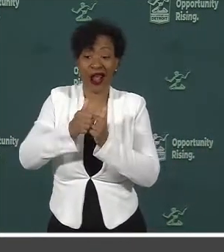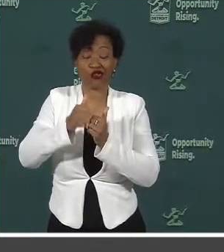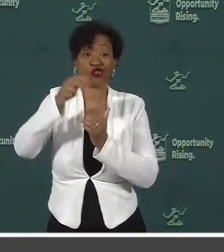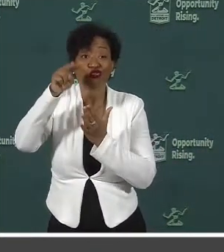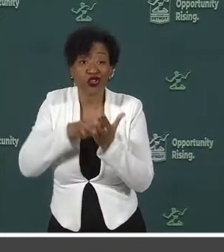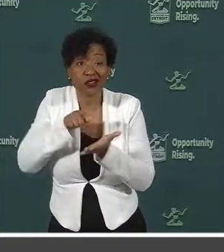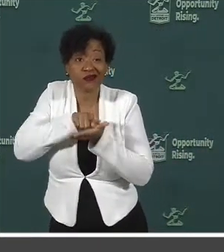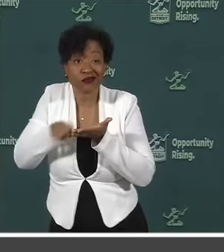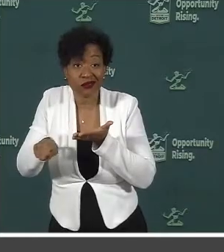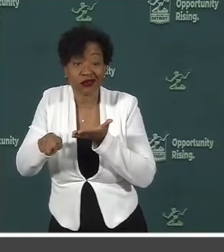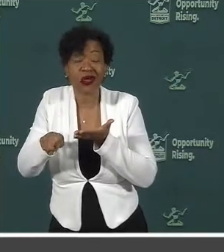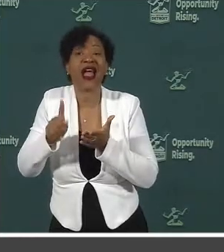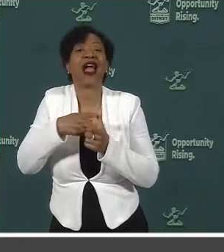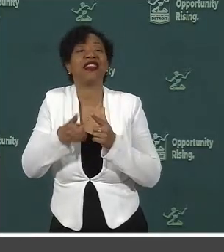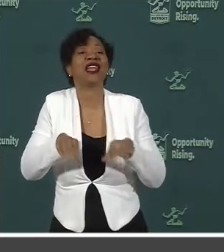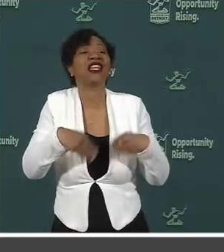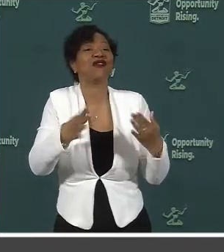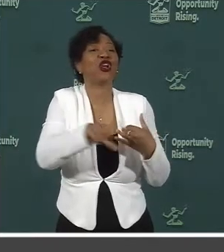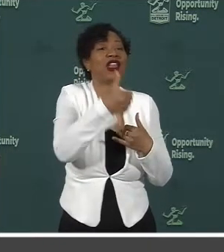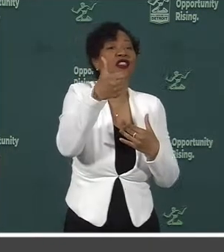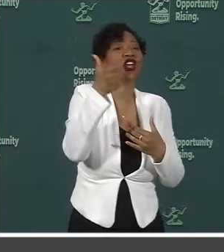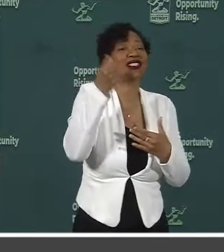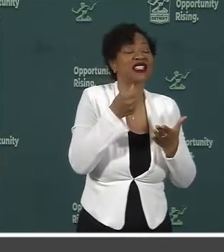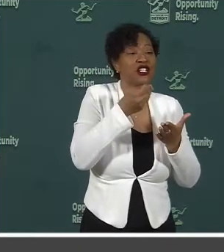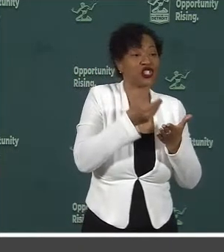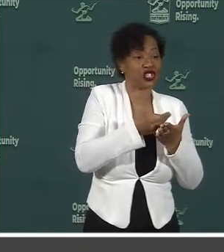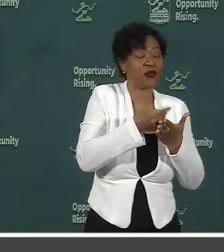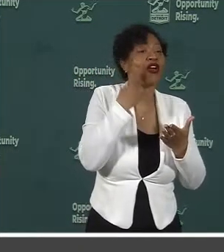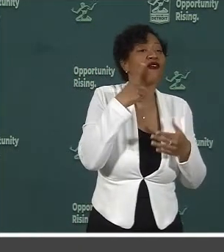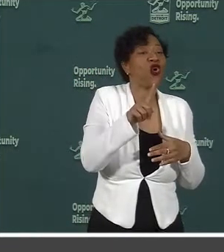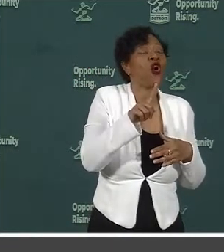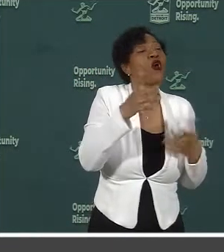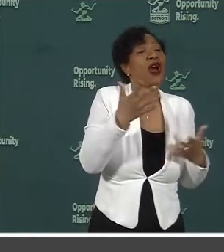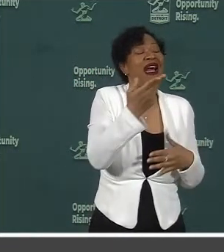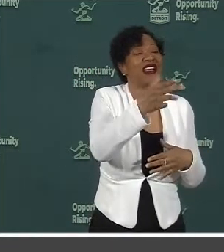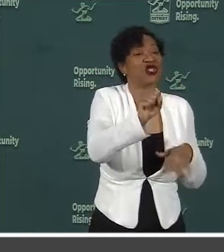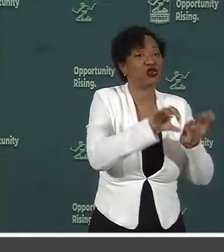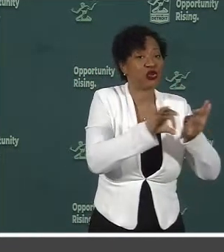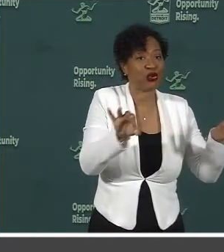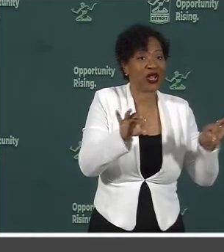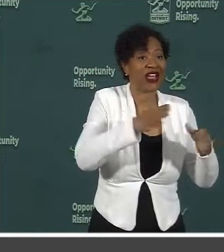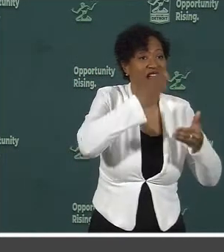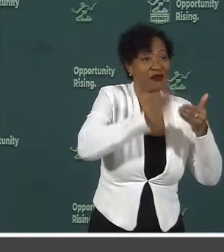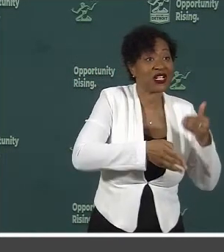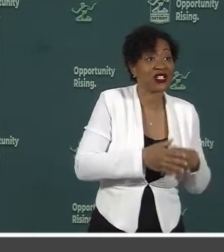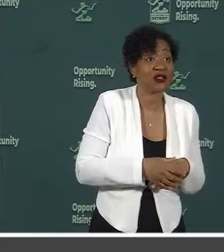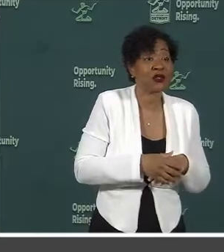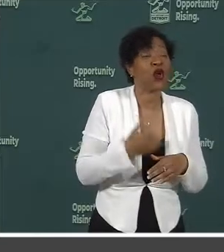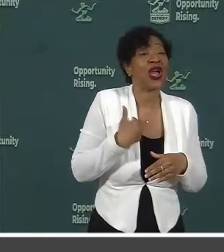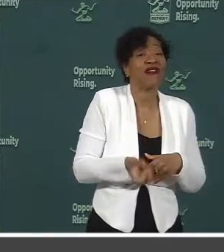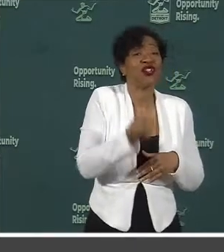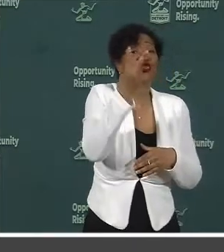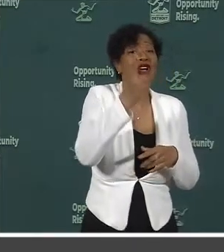TO GET YOUR HIGH SCHOOL DEGREE AND GO BEYOND THAT WE'VE GOT 12 DIFFERENT CAREERS WILL PAY YOU TEN TO SIXTEEN DOLLARS AN HOUR